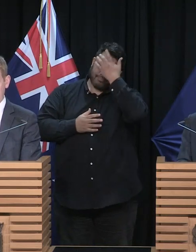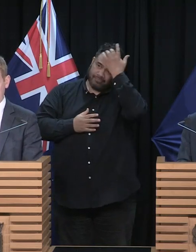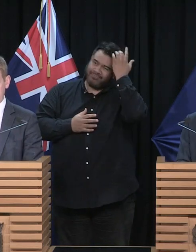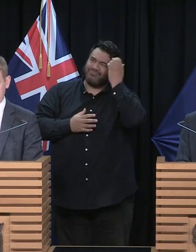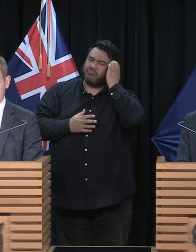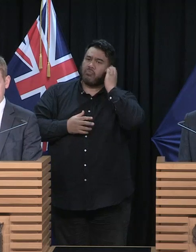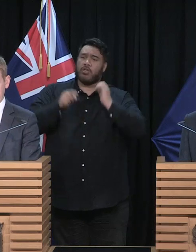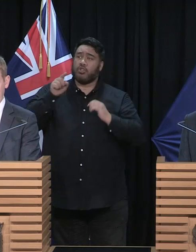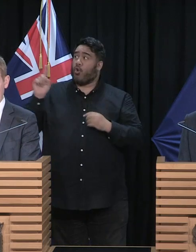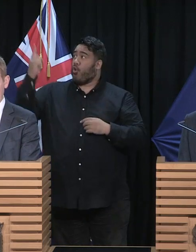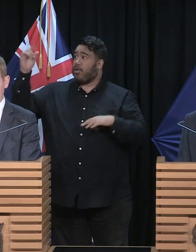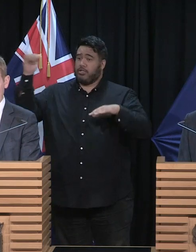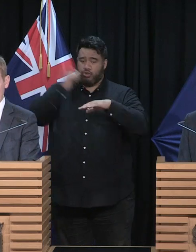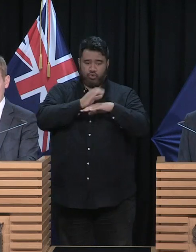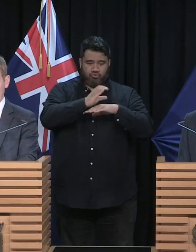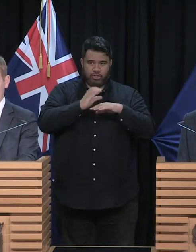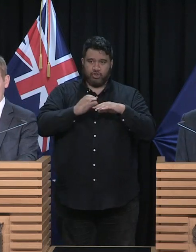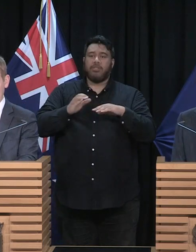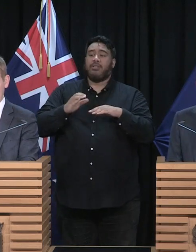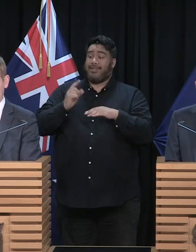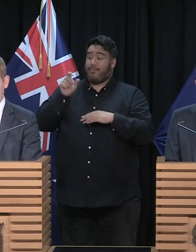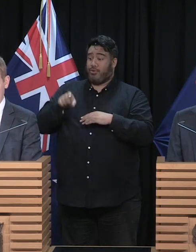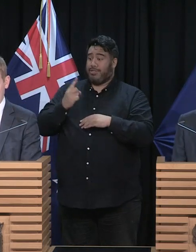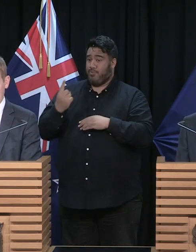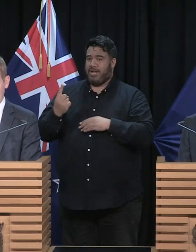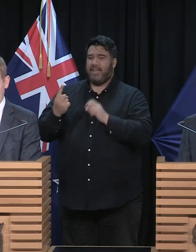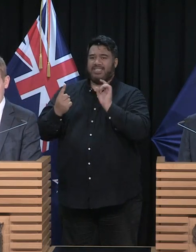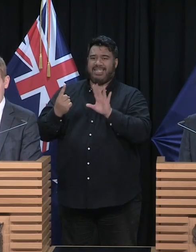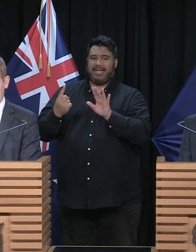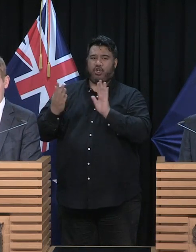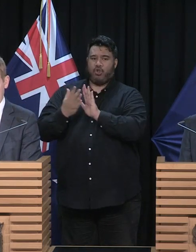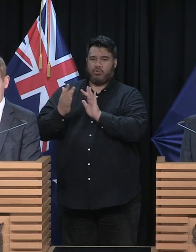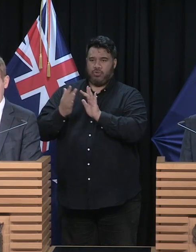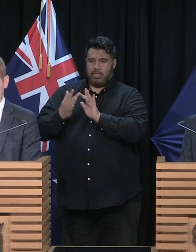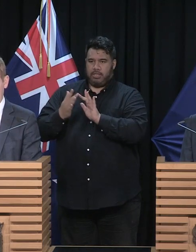have been tested? A quick run-through. On the flight